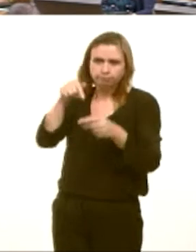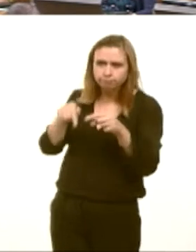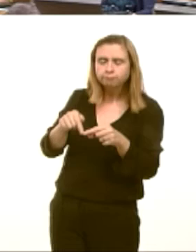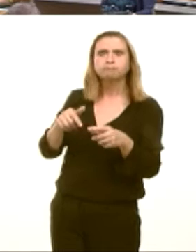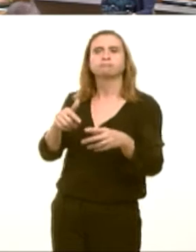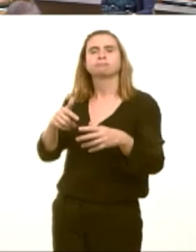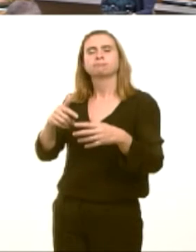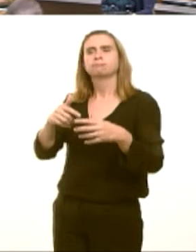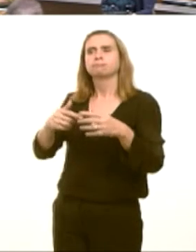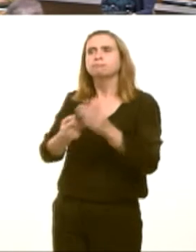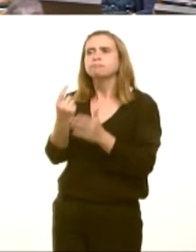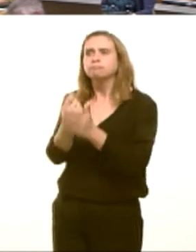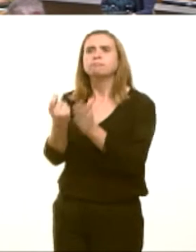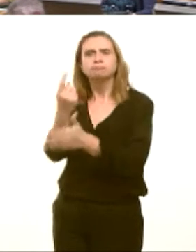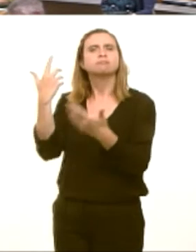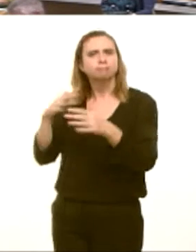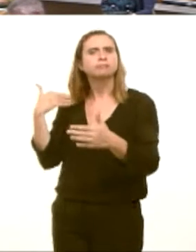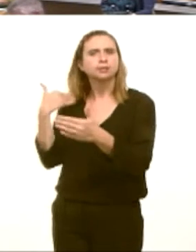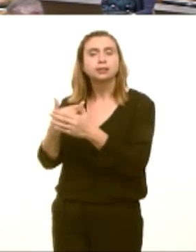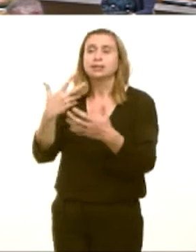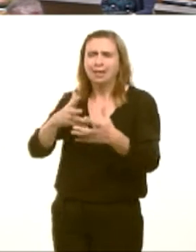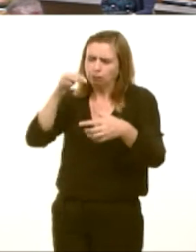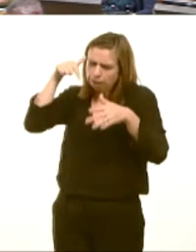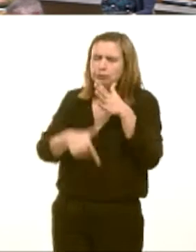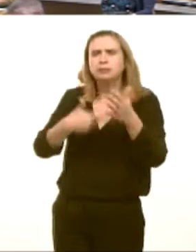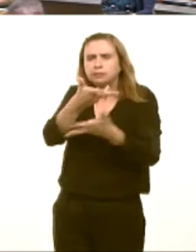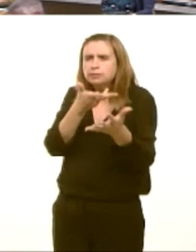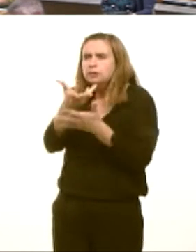Taking account of that review, we are engaged in detailed discussions with the event organisers